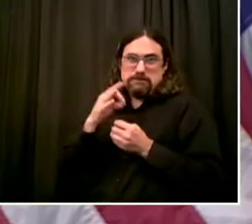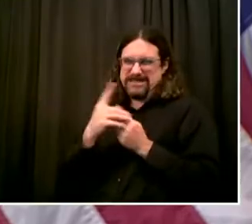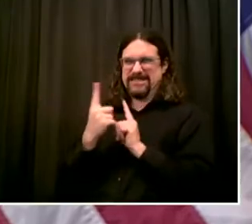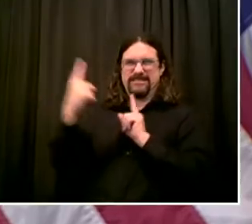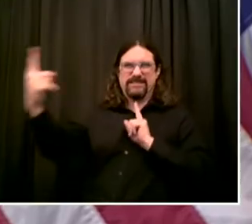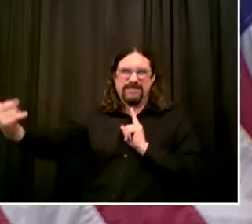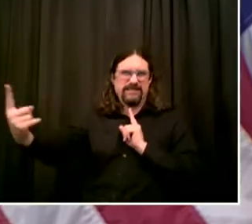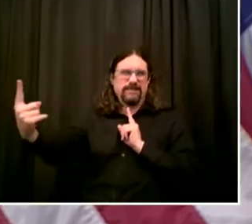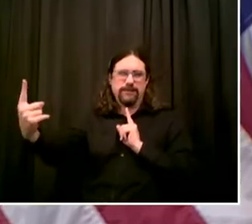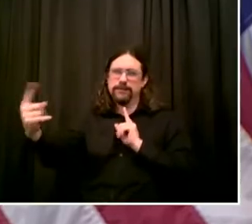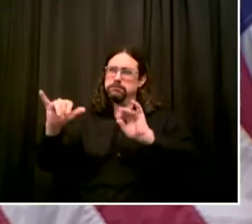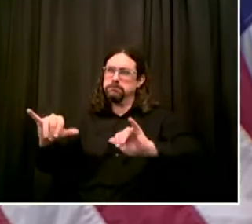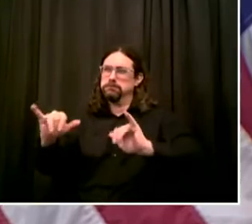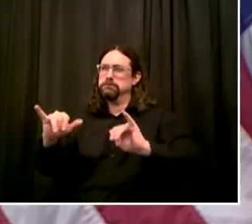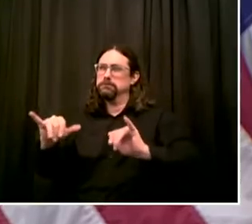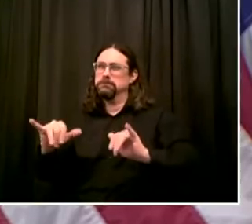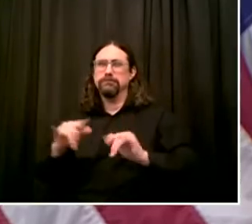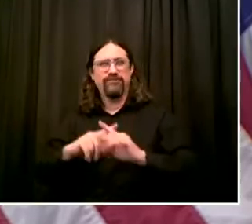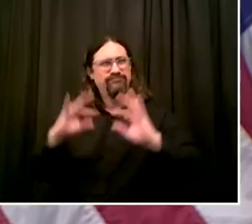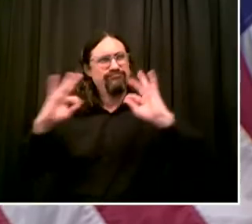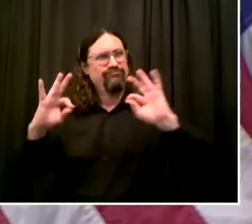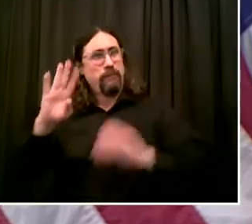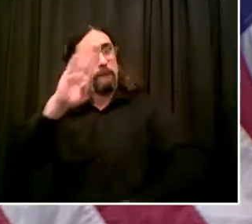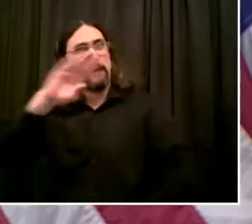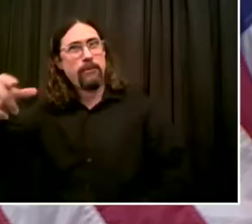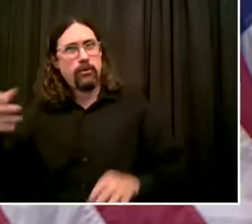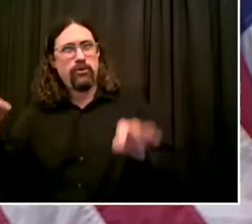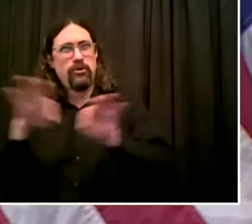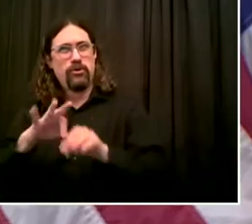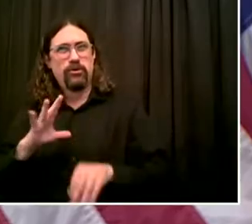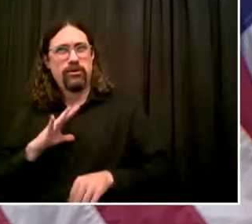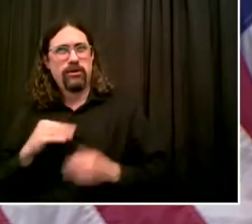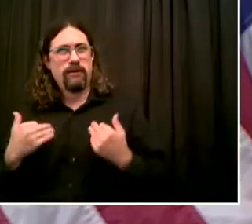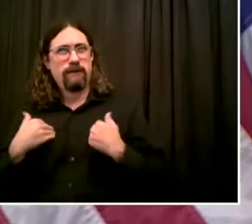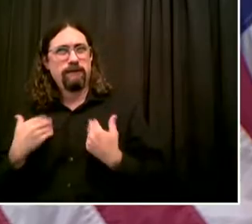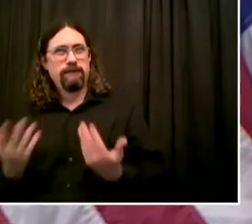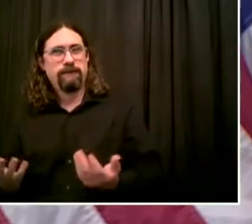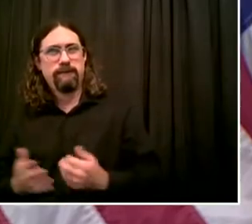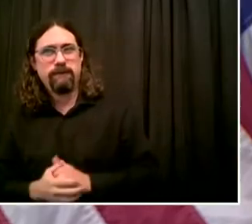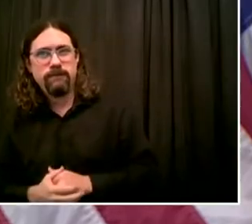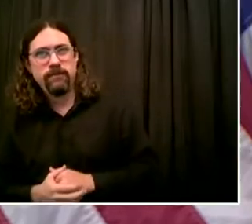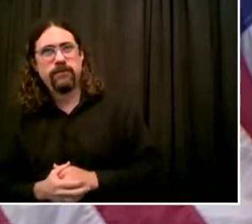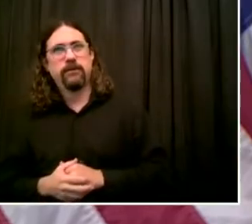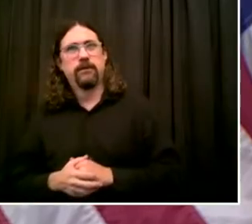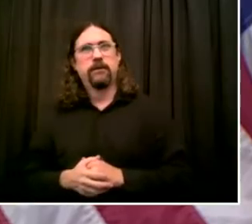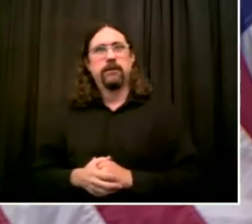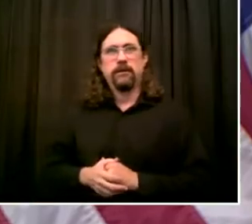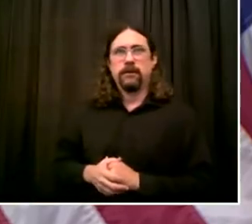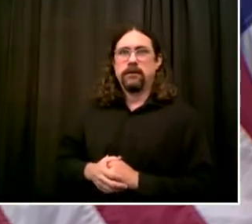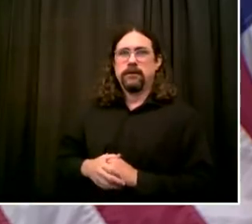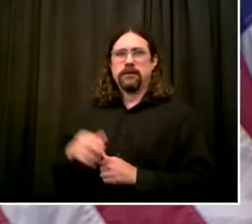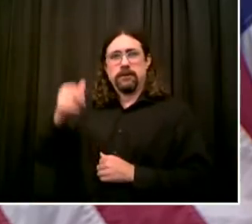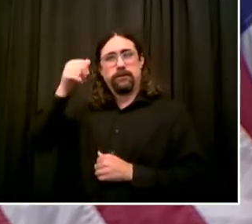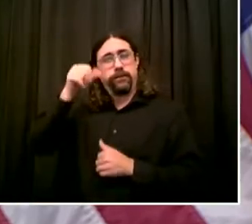I T.